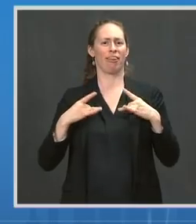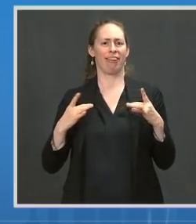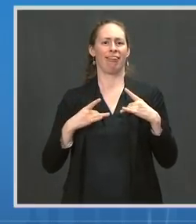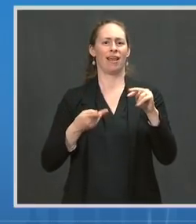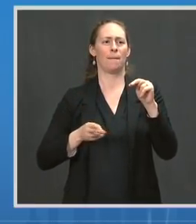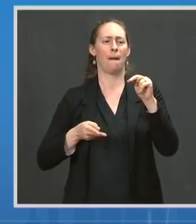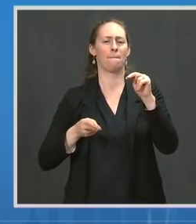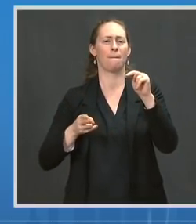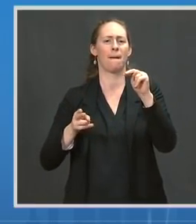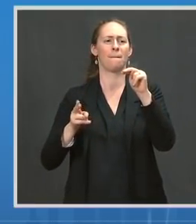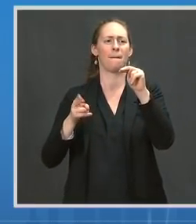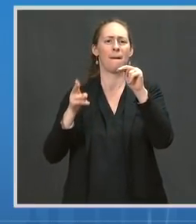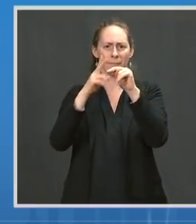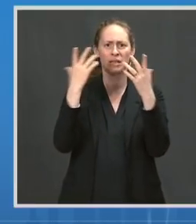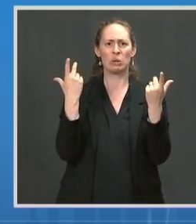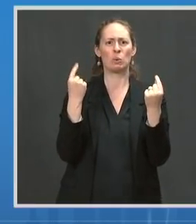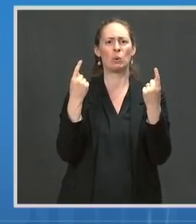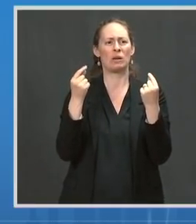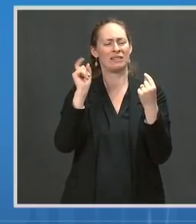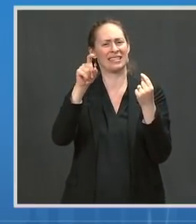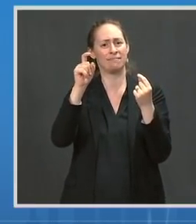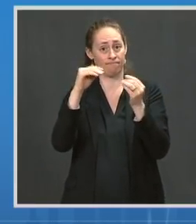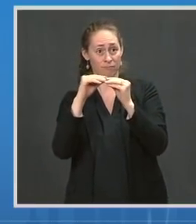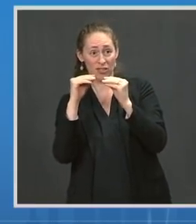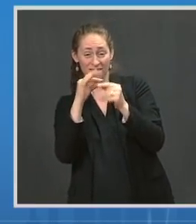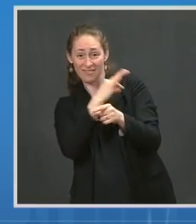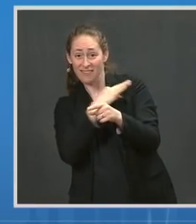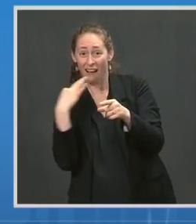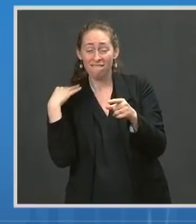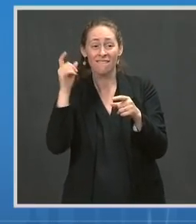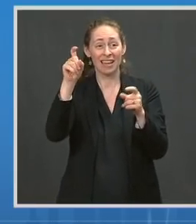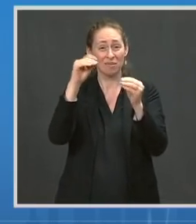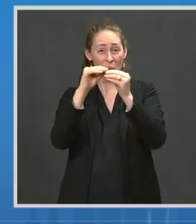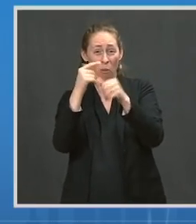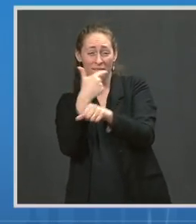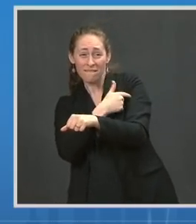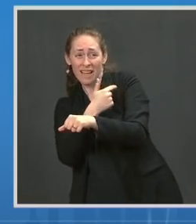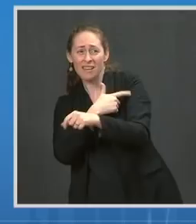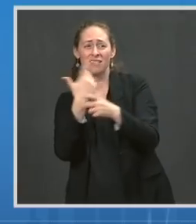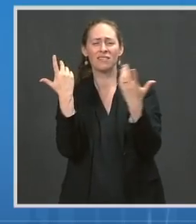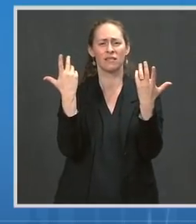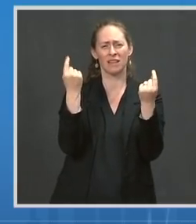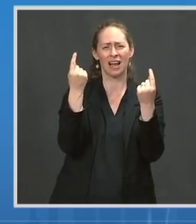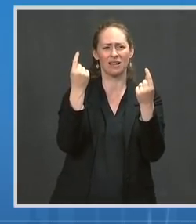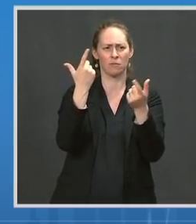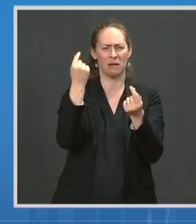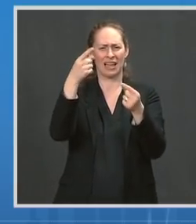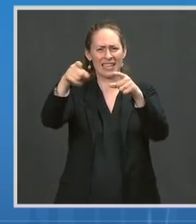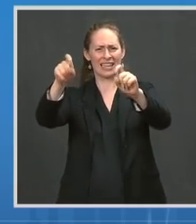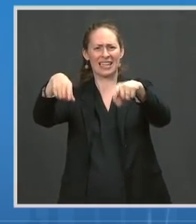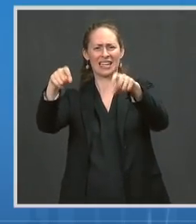in arms more quickly, more personnel to support vaccination and other public health efforts, and more testing and therapeutics.